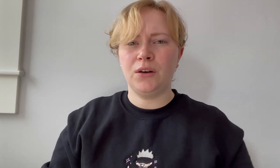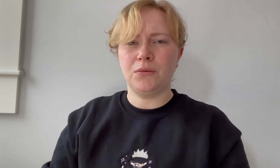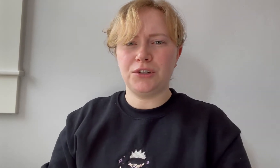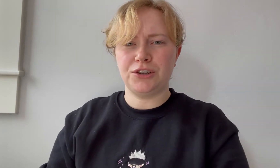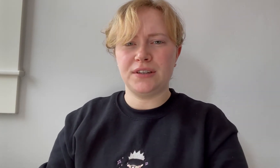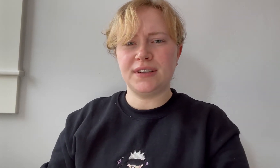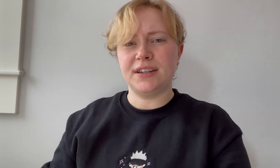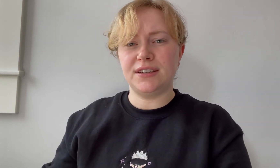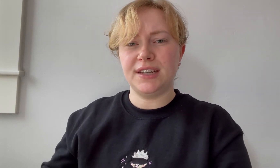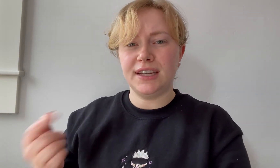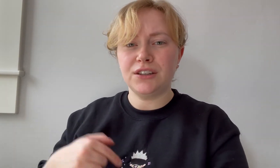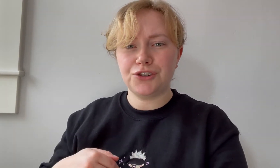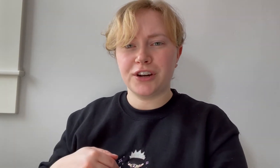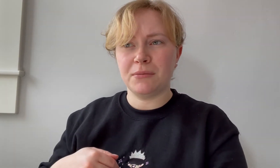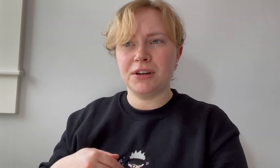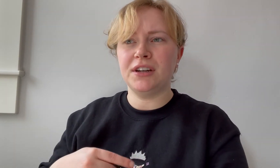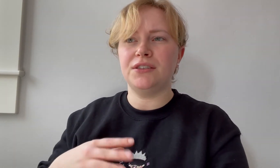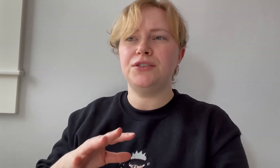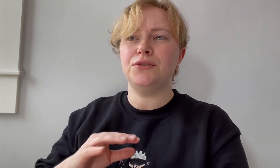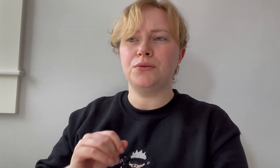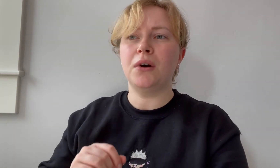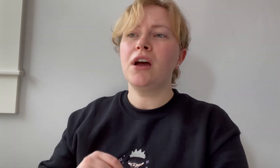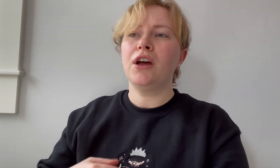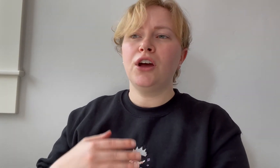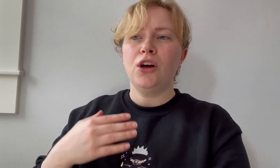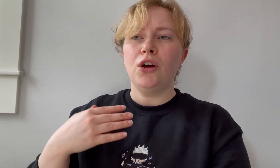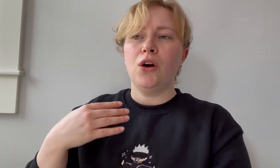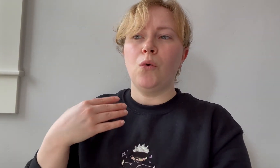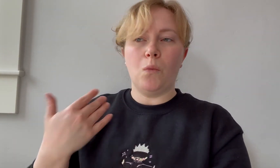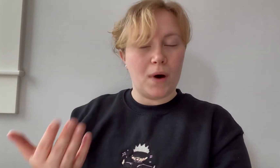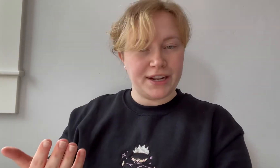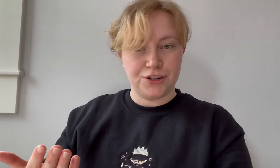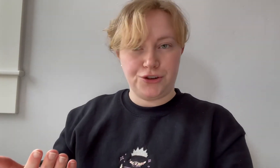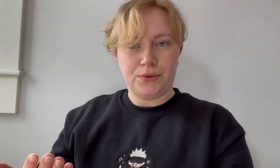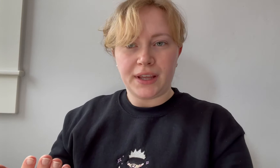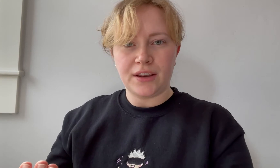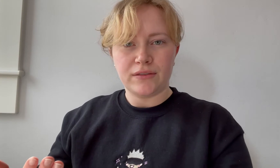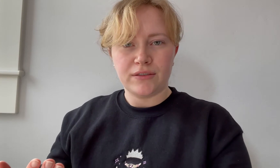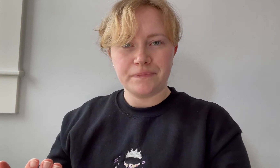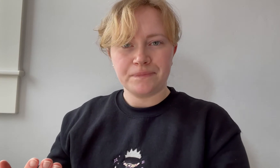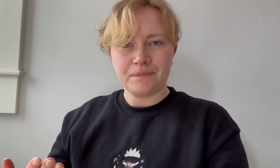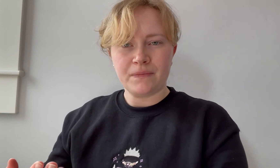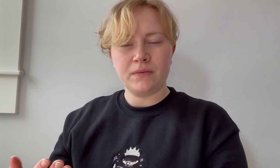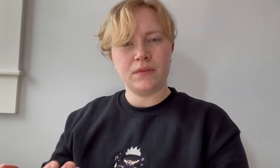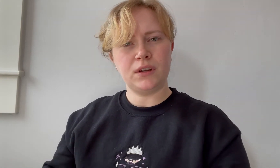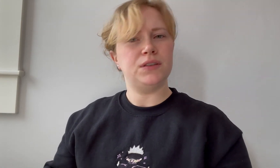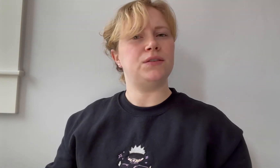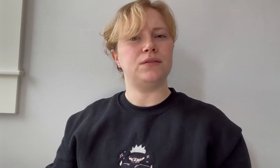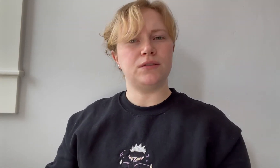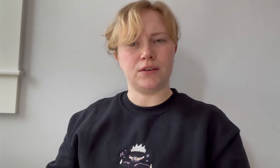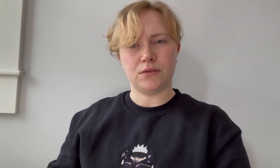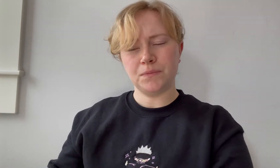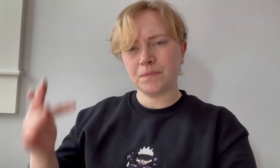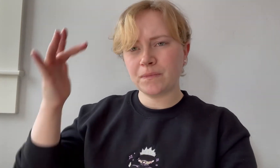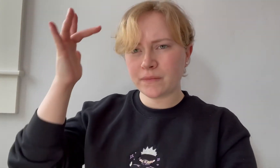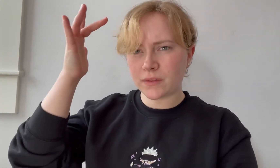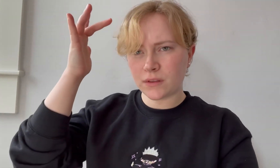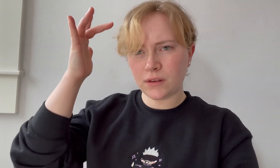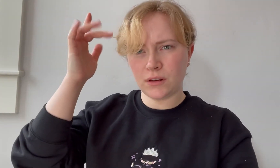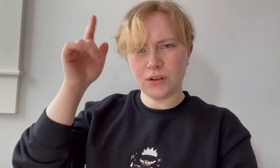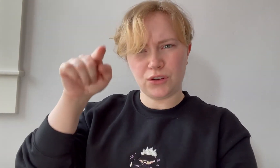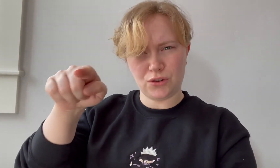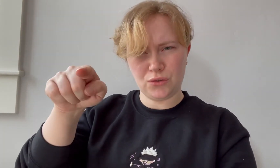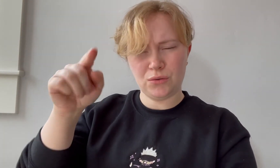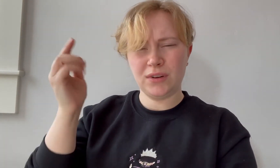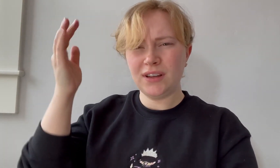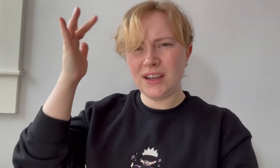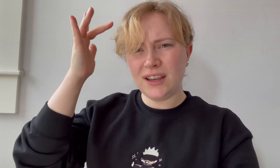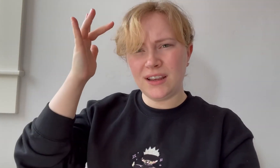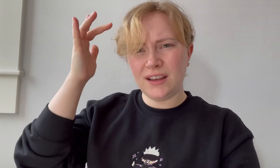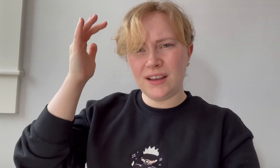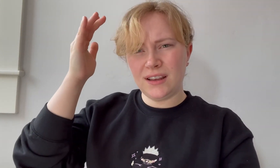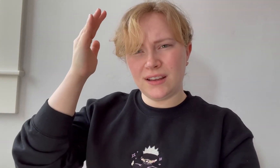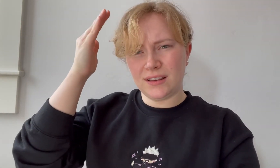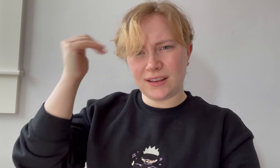which translates into english grammar into why did you leave so you leave